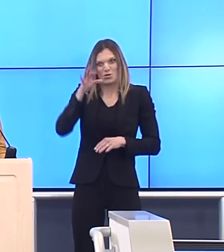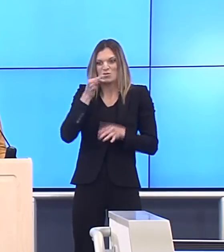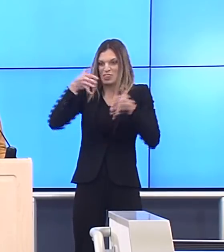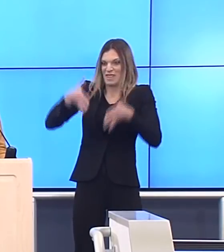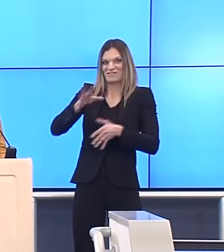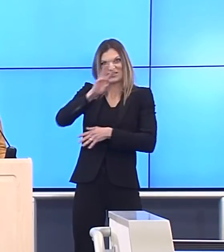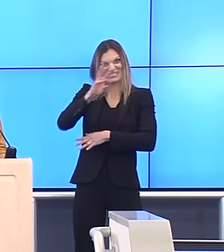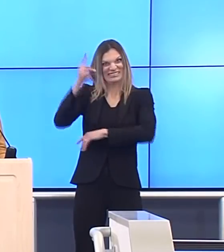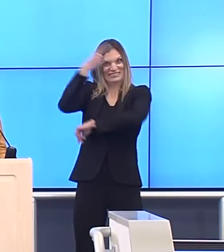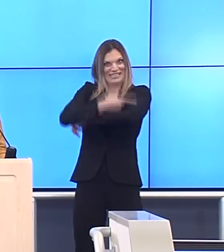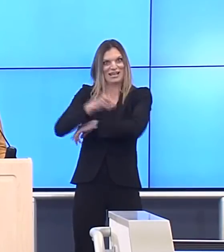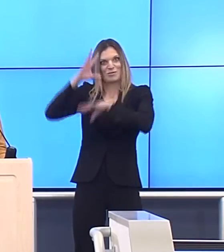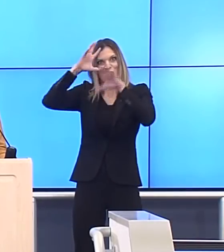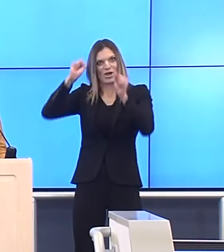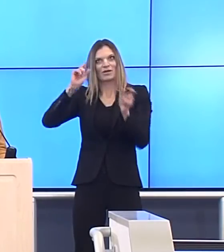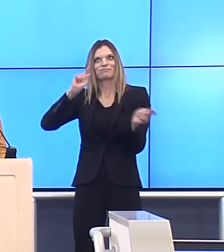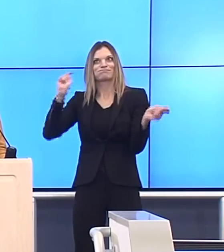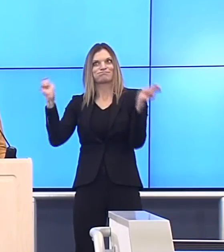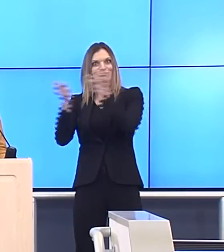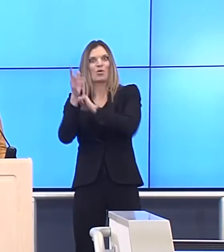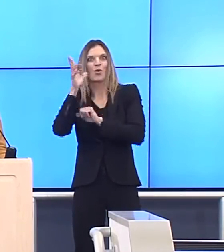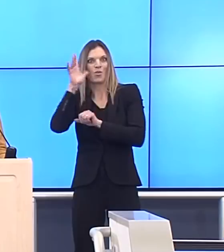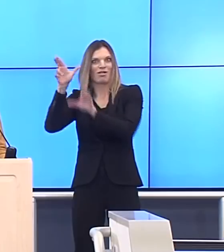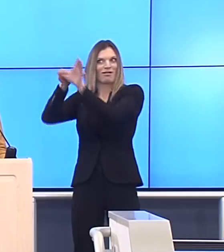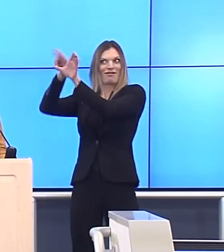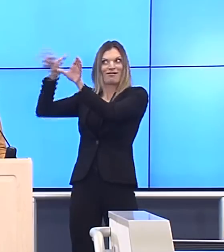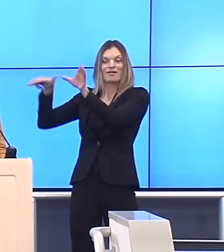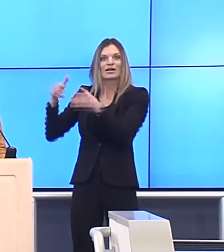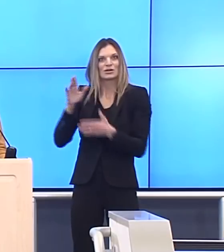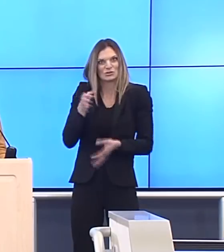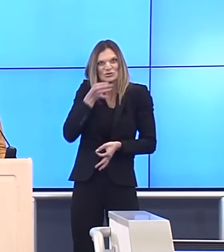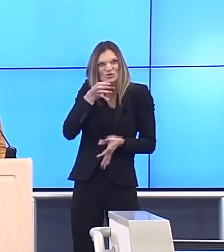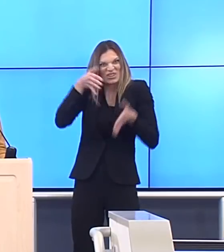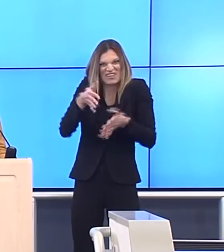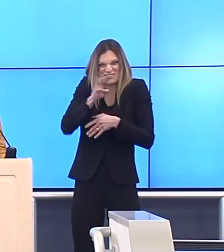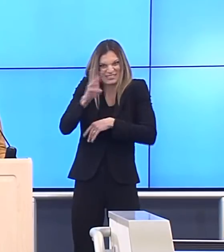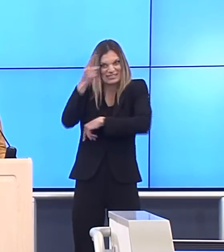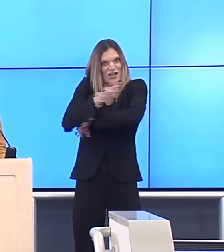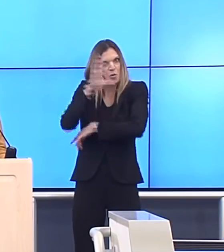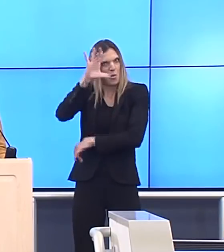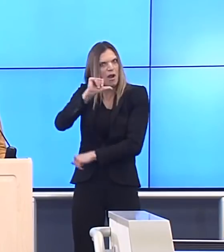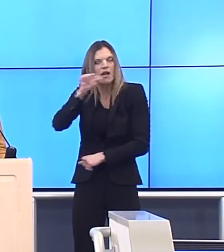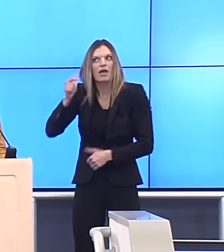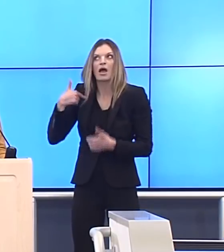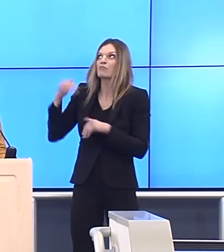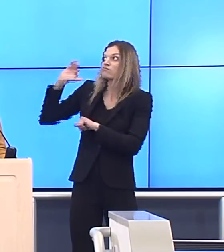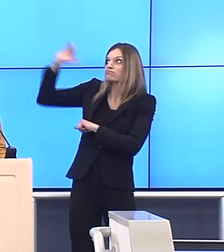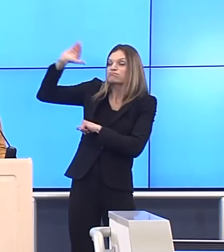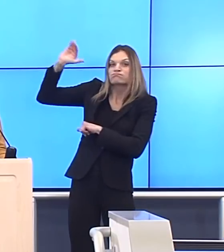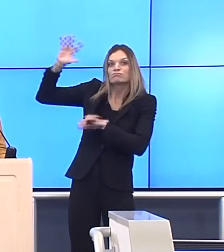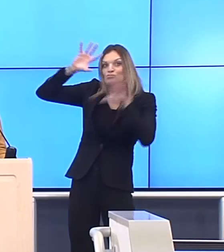LEAVE OFFICE. PART OF HIS LEGACY WILL BE DETERMINED AND SHAPED BY THESE LAST 6 TO 6